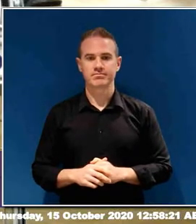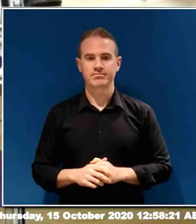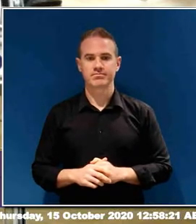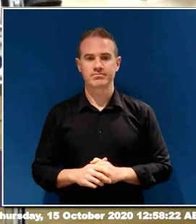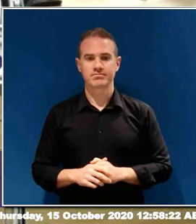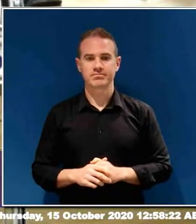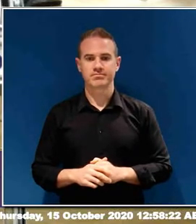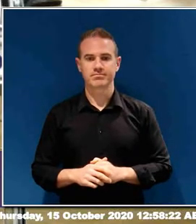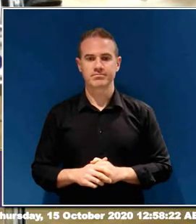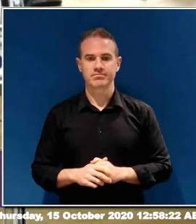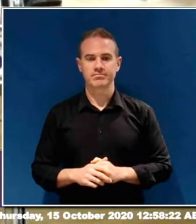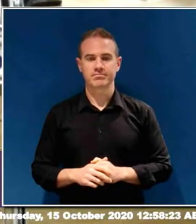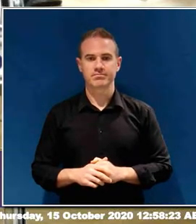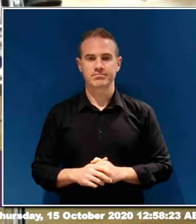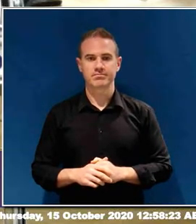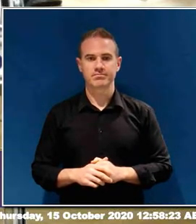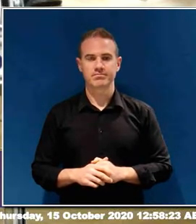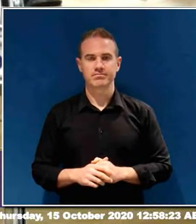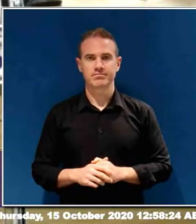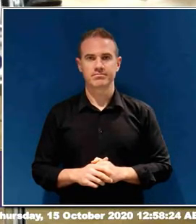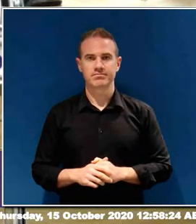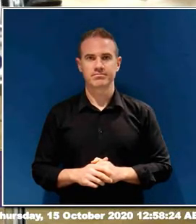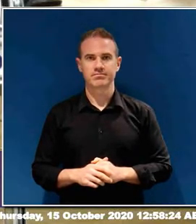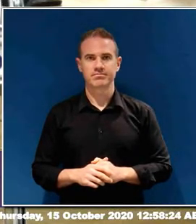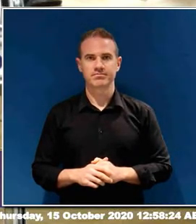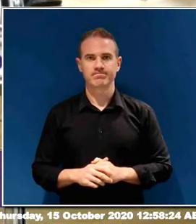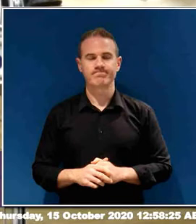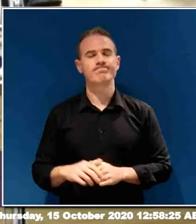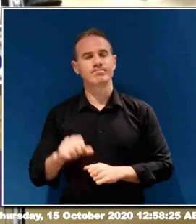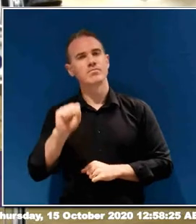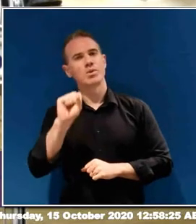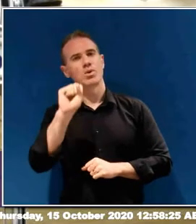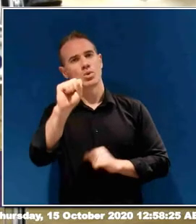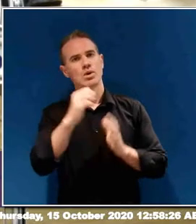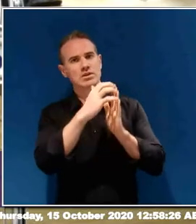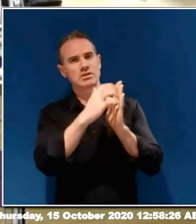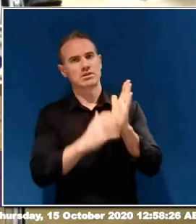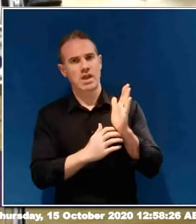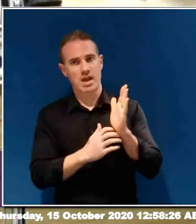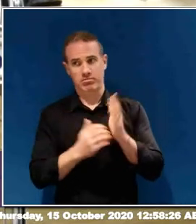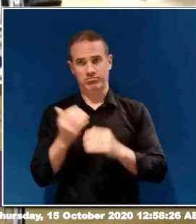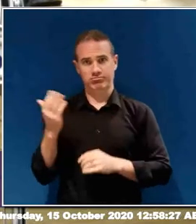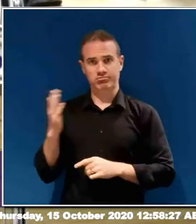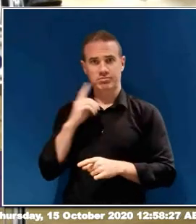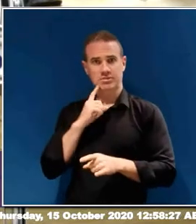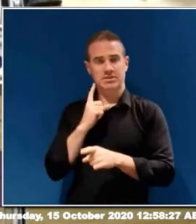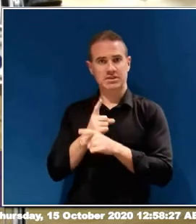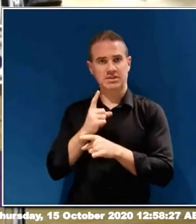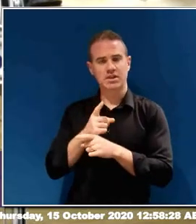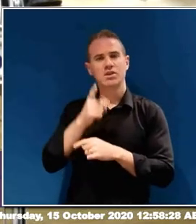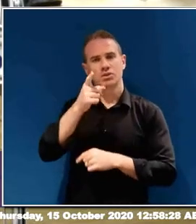In your statement you say that you'd like to see change in universities